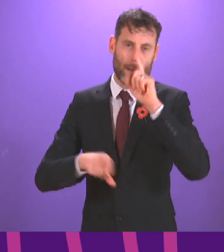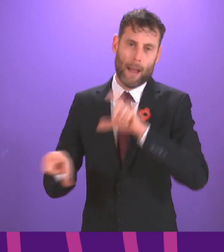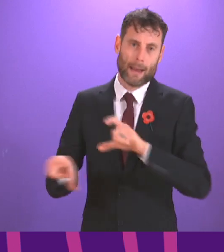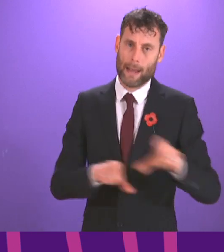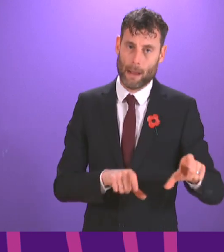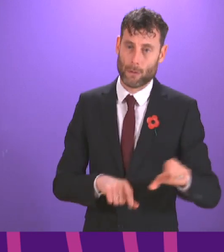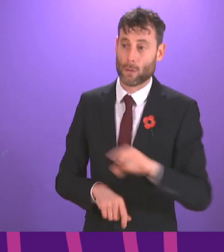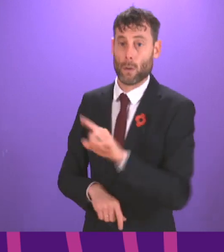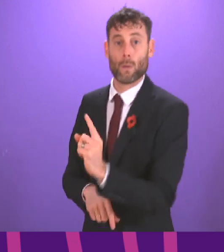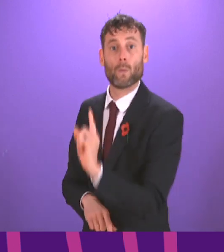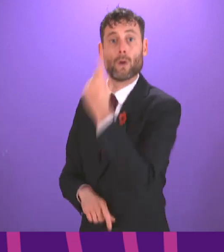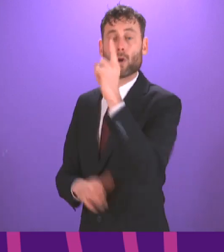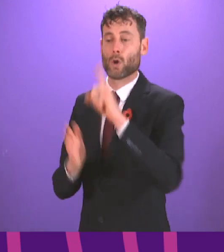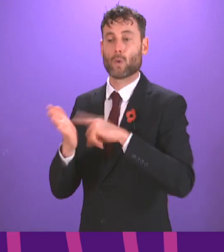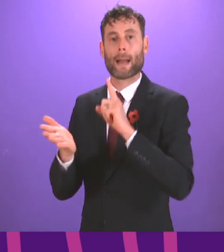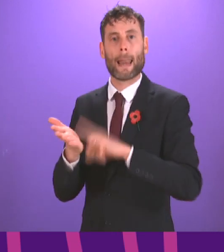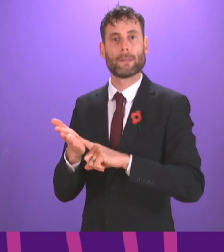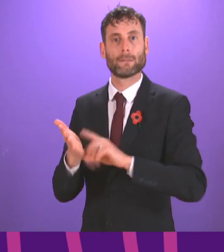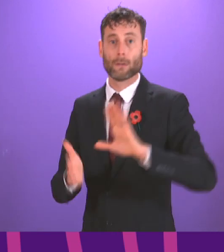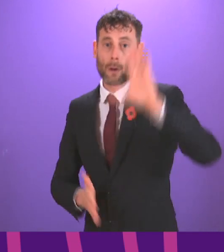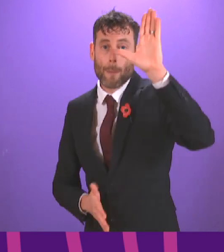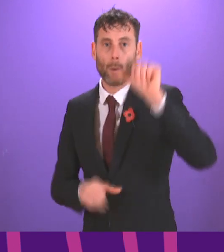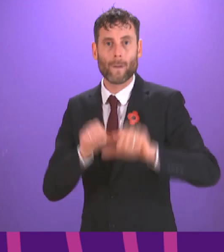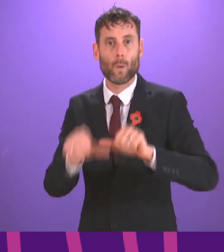Point of Order Johann Lamont (Glasgow) (Lab):